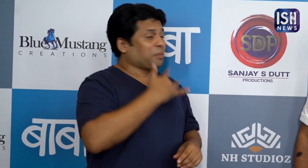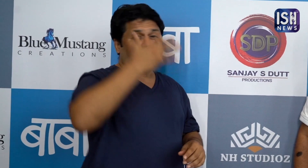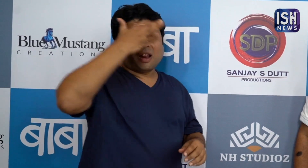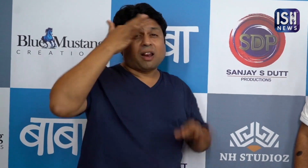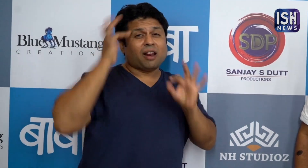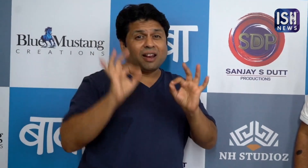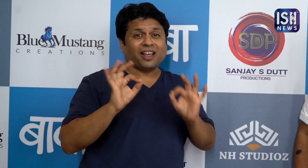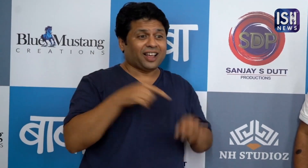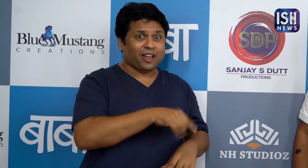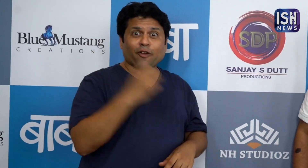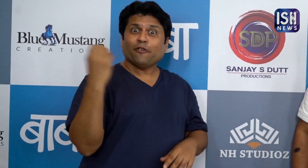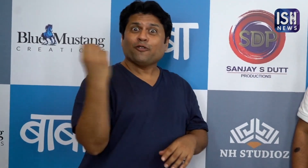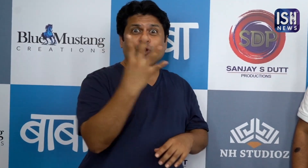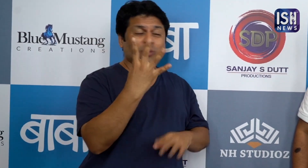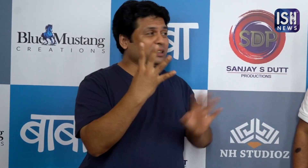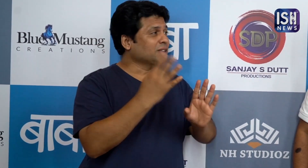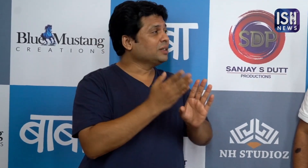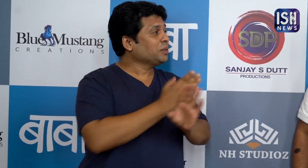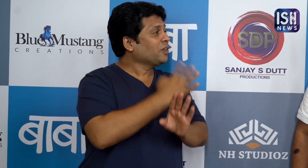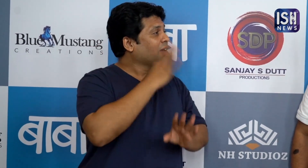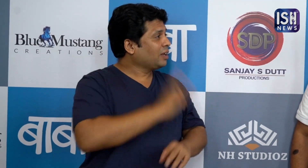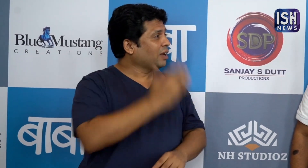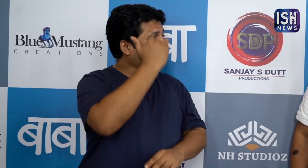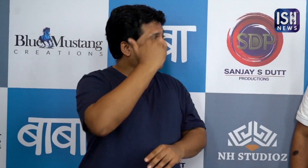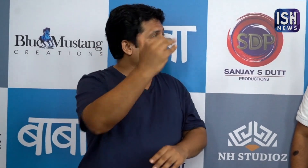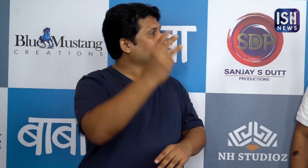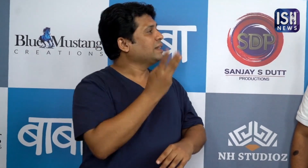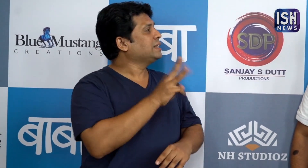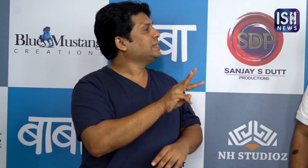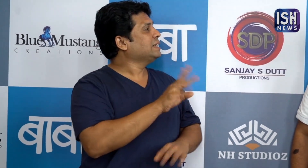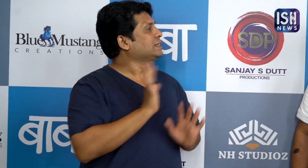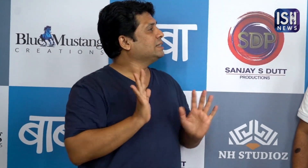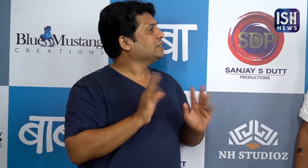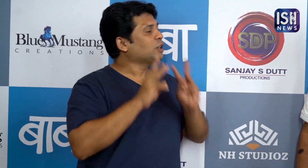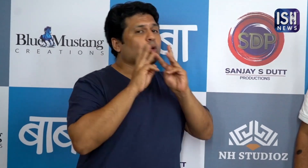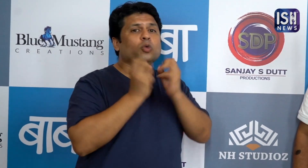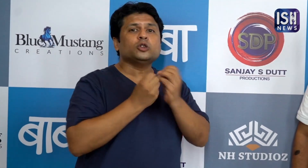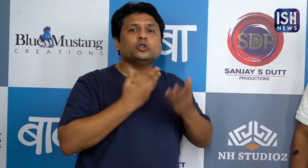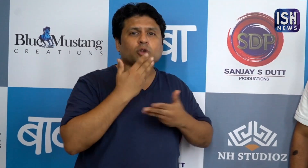I was lucky that before the 4 month schedule I was called for 3 days workshop.